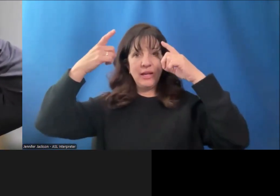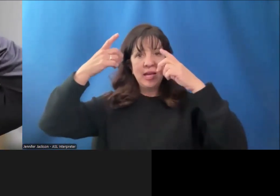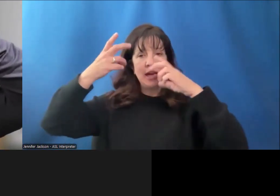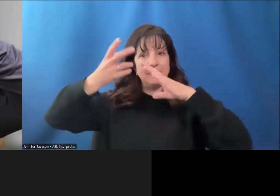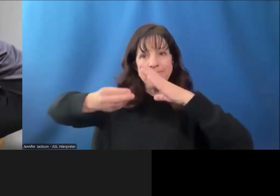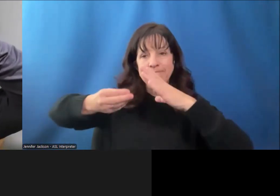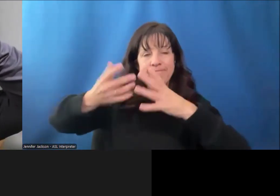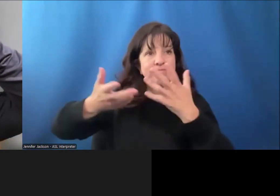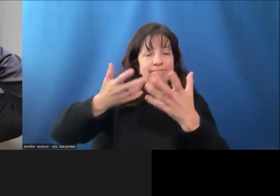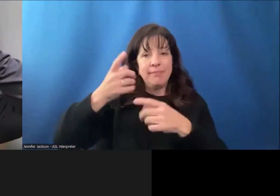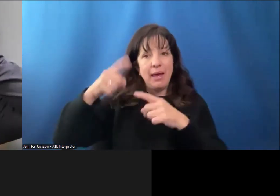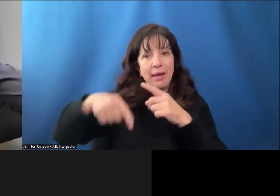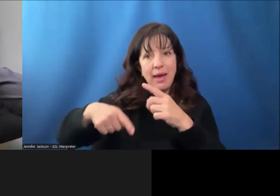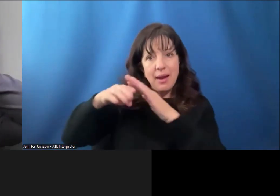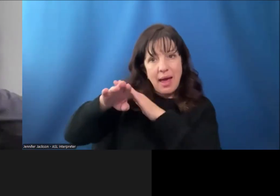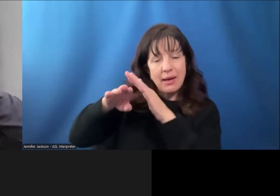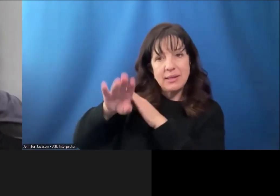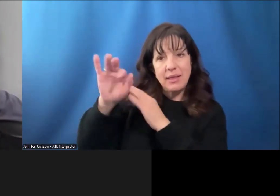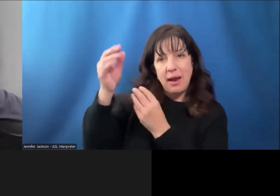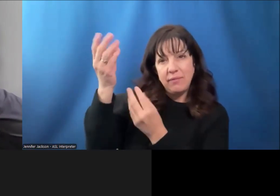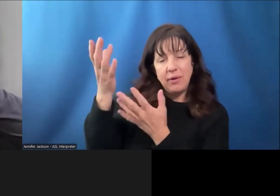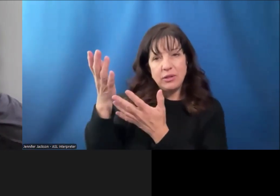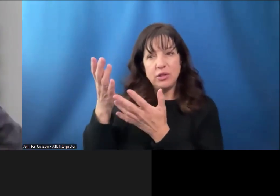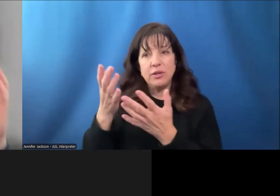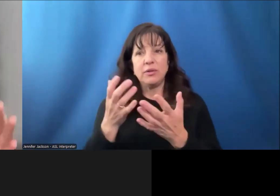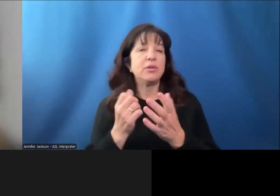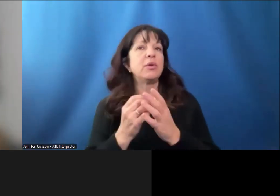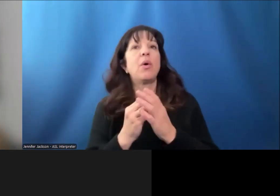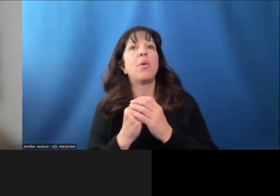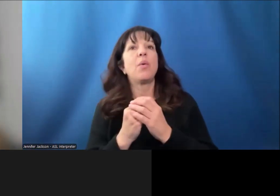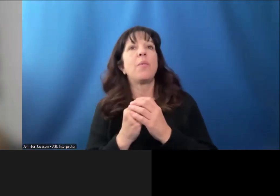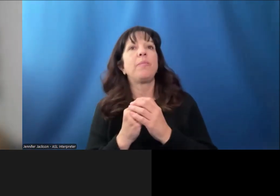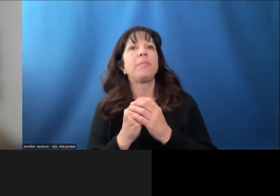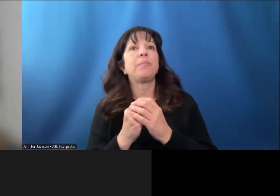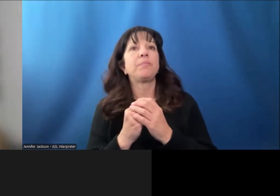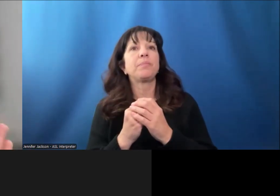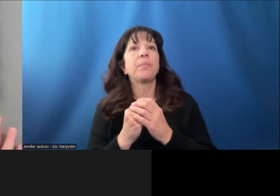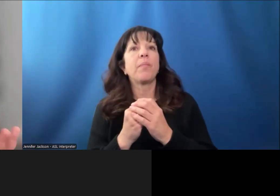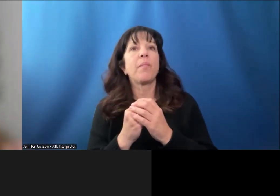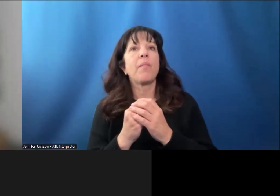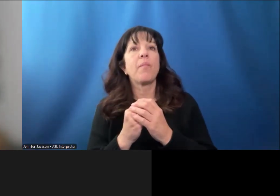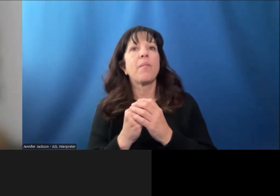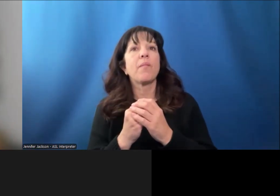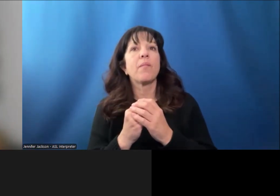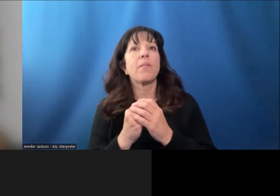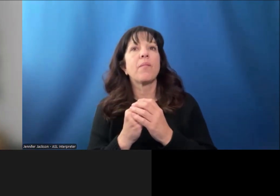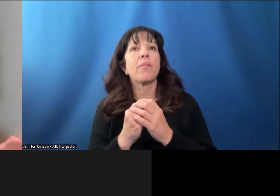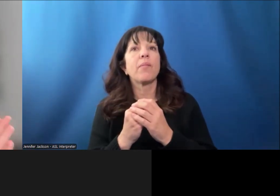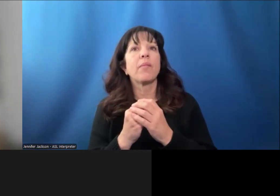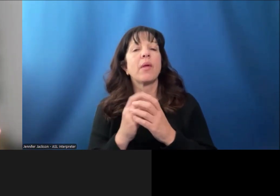all those things that we've talked about. And so that's where, and this is shameless plug for floor time, where I